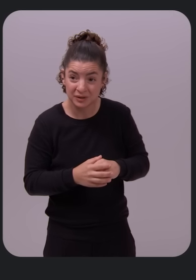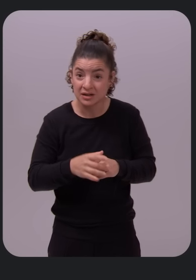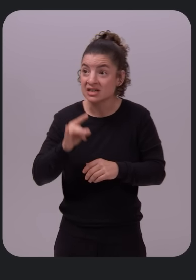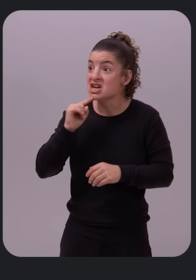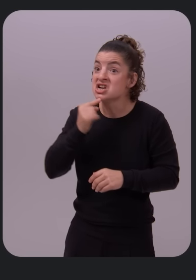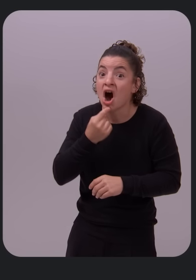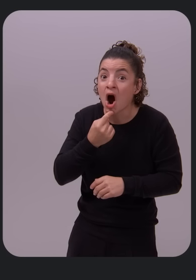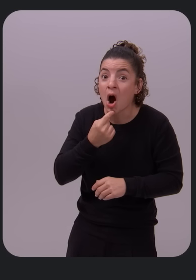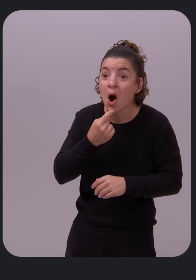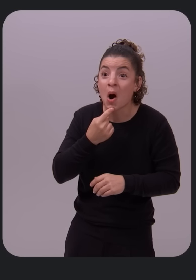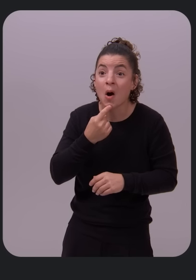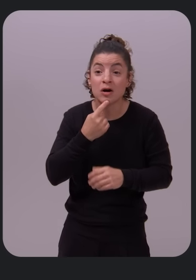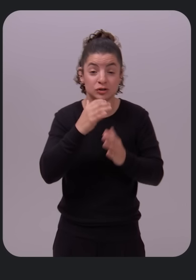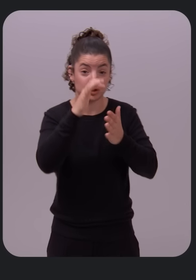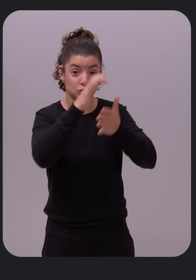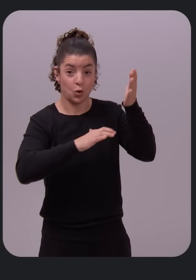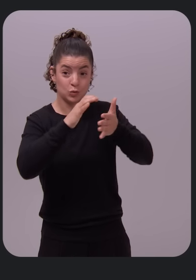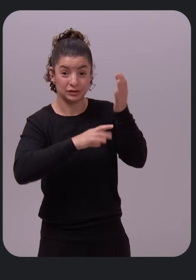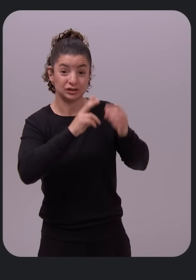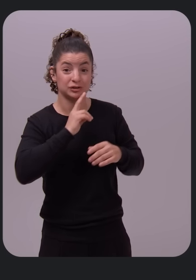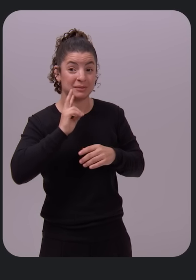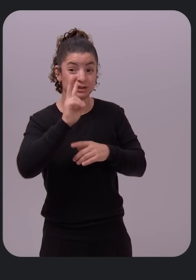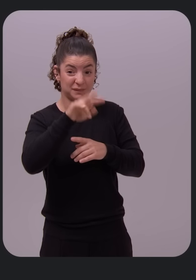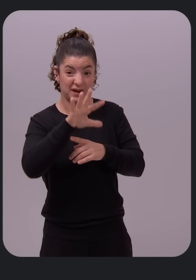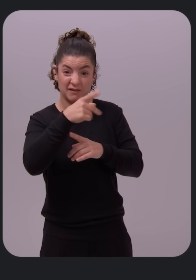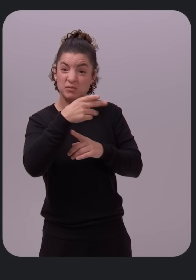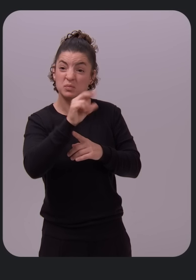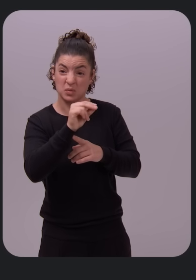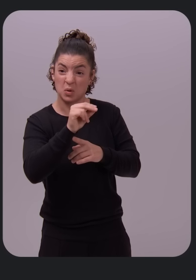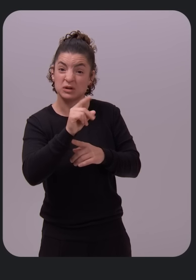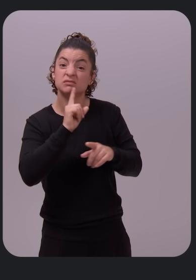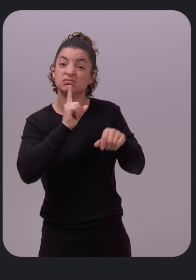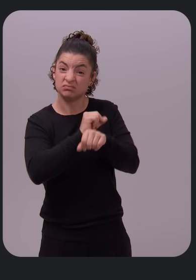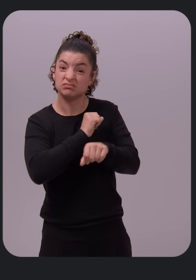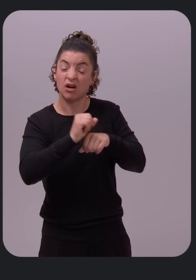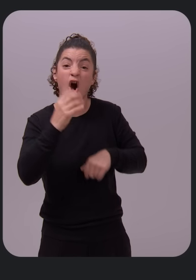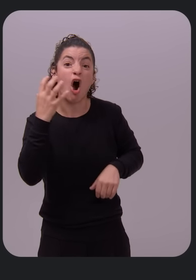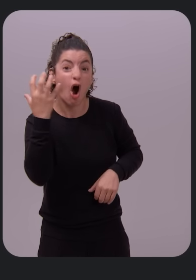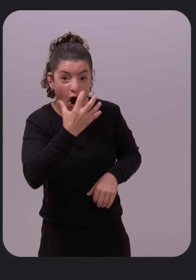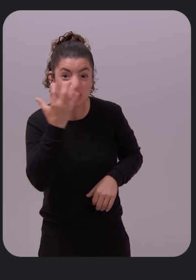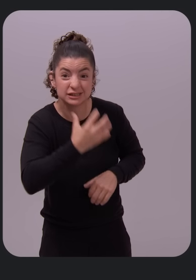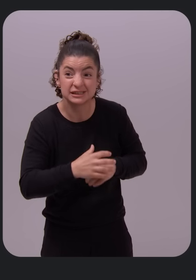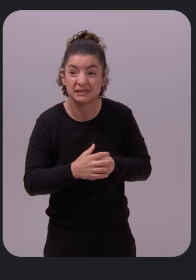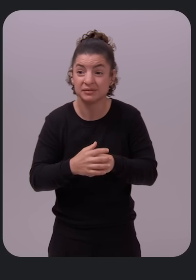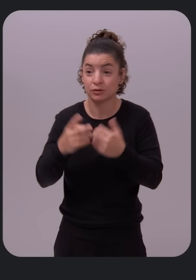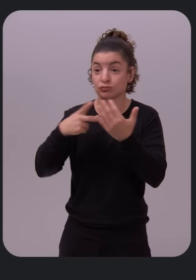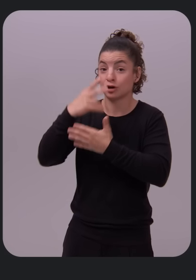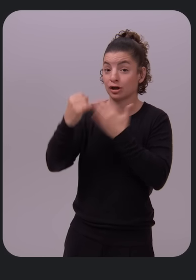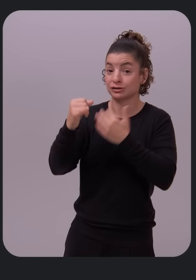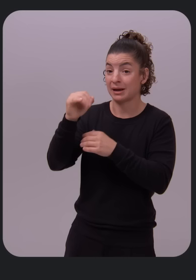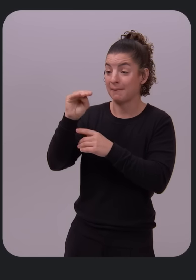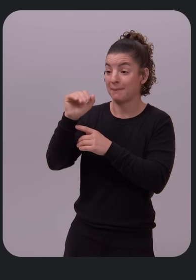Coding with Gemini 2.5 Pro, it is awesome. Project Mariner is going to change how we use our browsers.